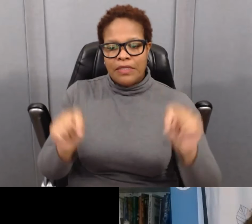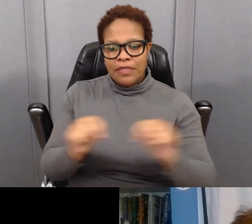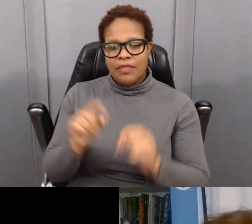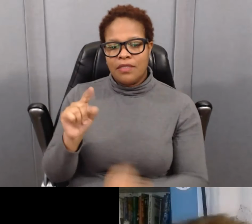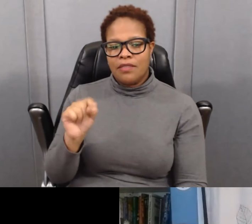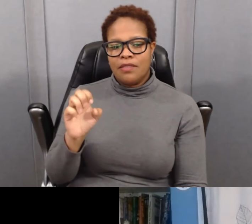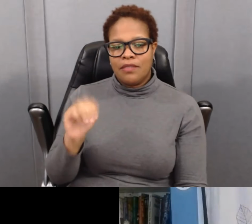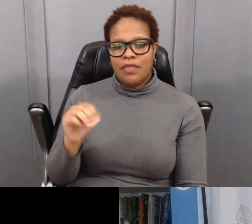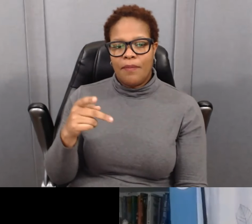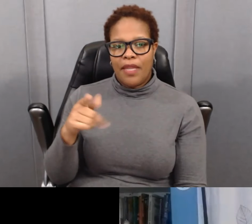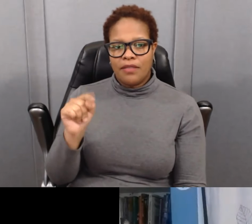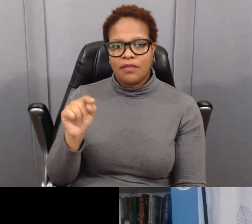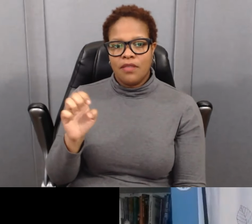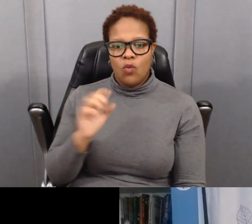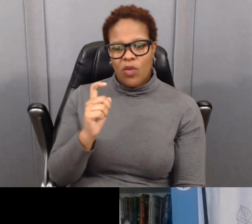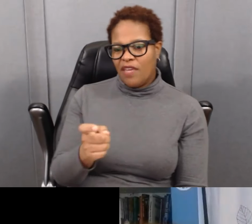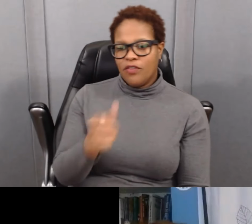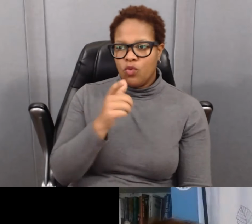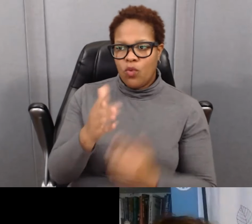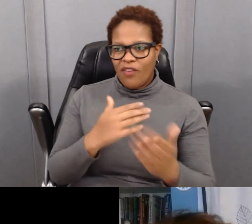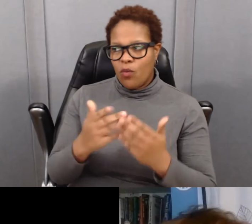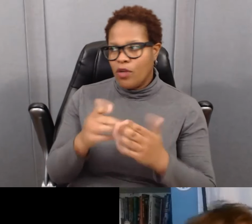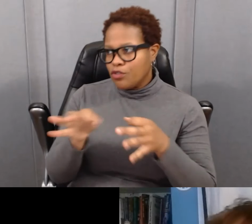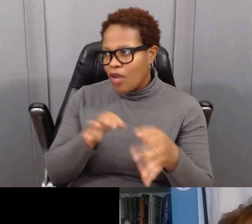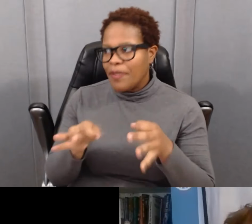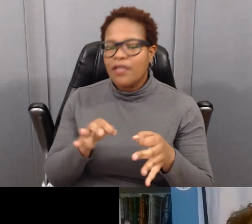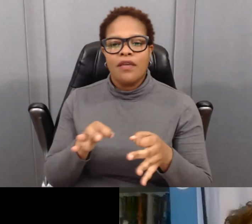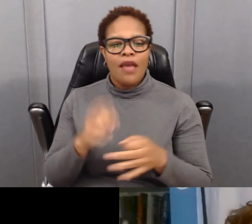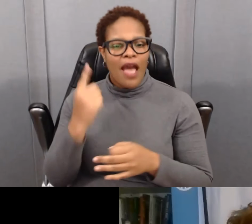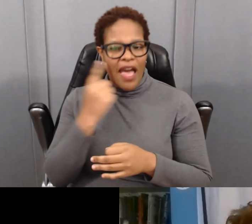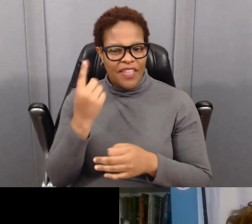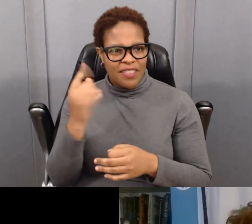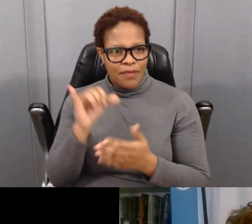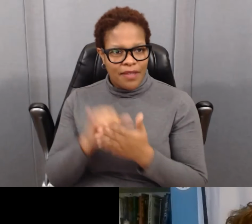whoever we're describing or whoever's making that content. I think something like that is a fantastic way